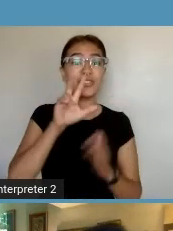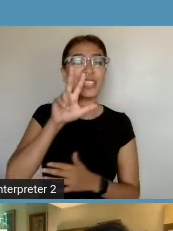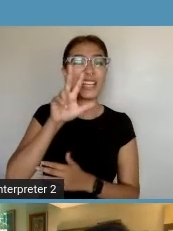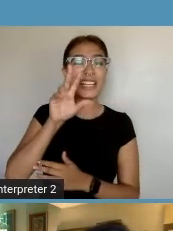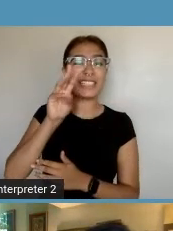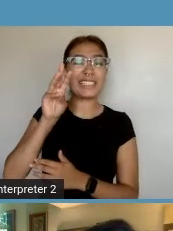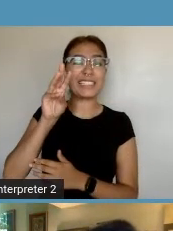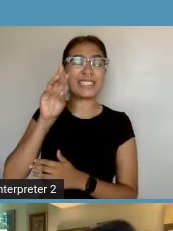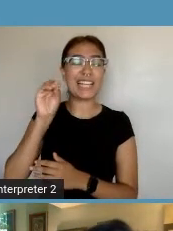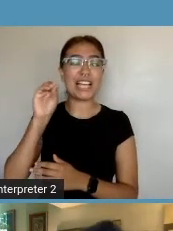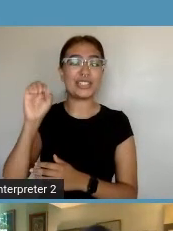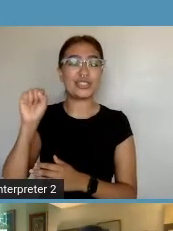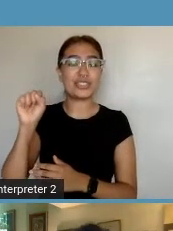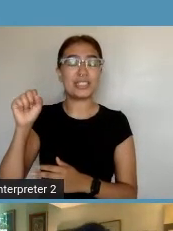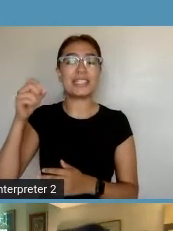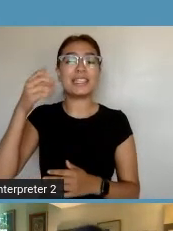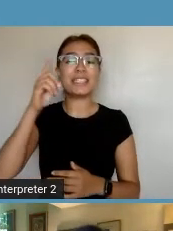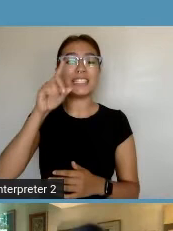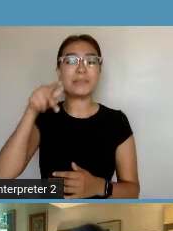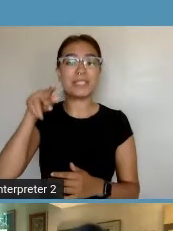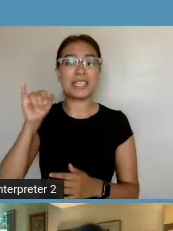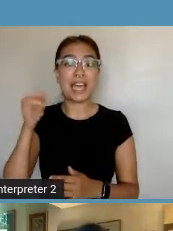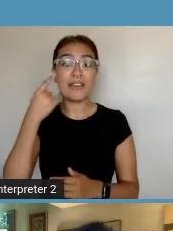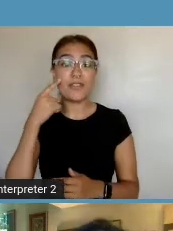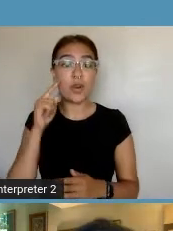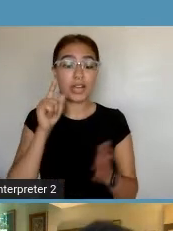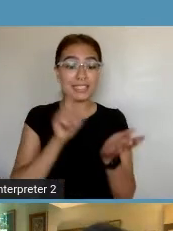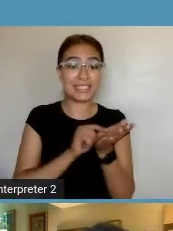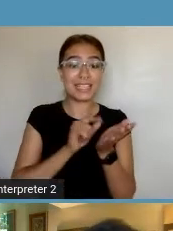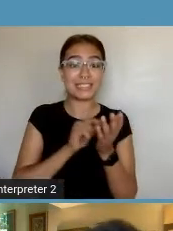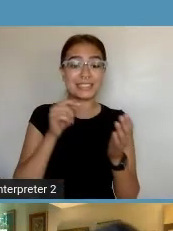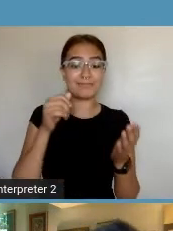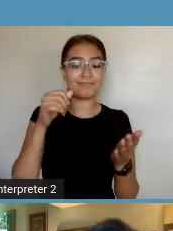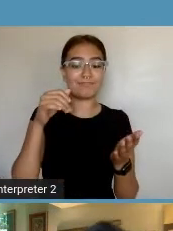protected documents 400 dpi, you have to think about posters and mats,